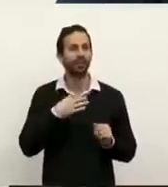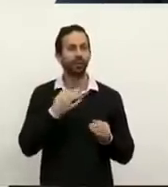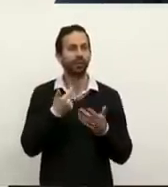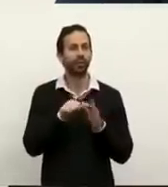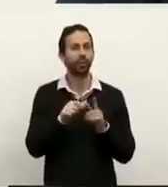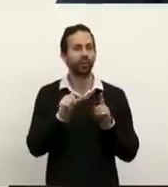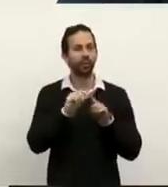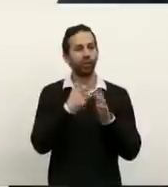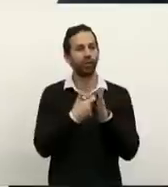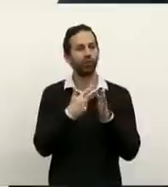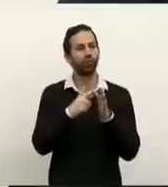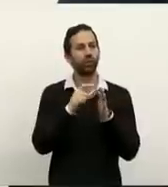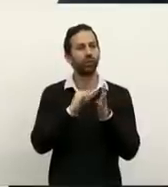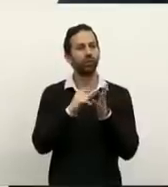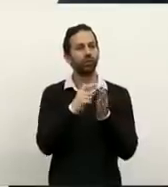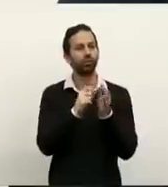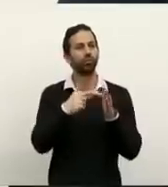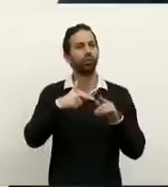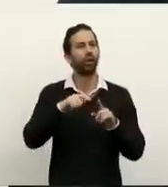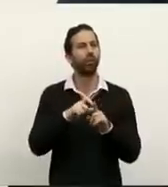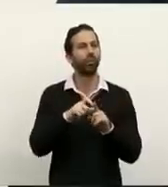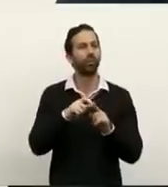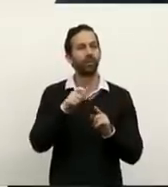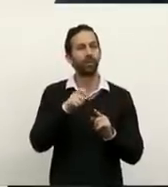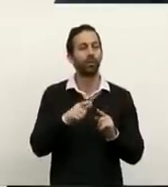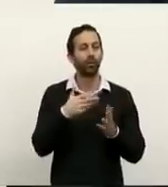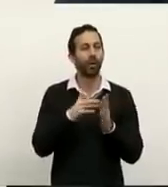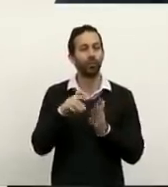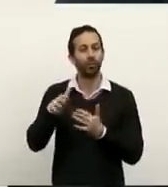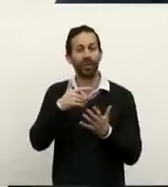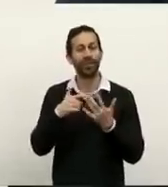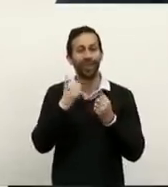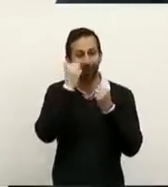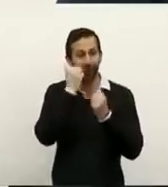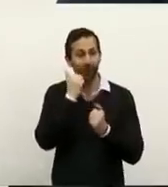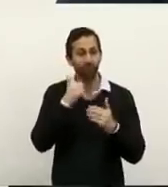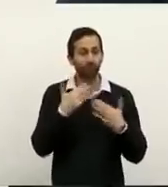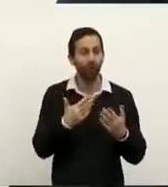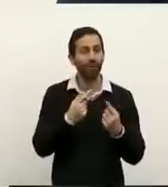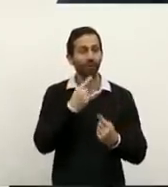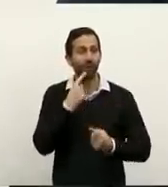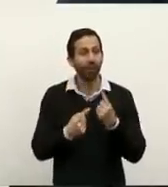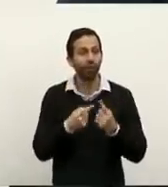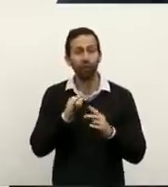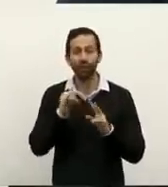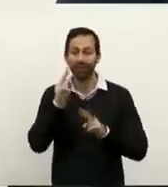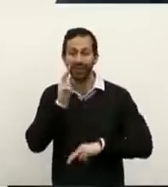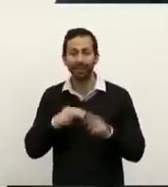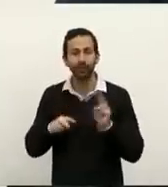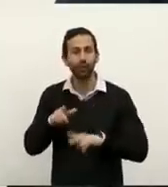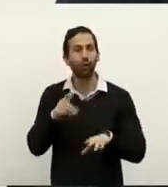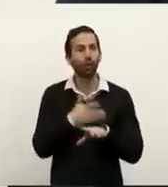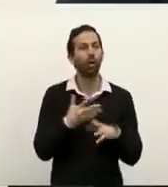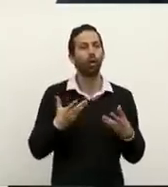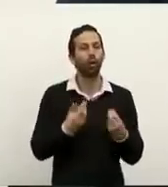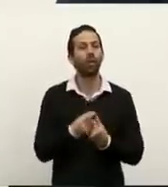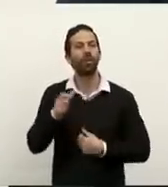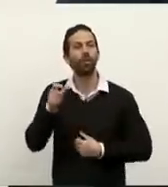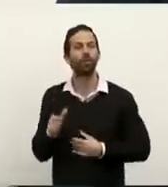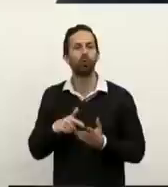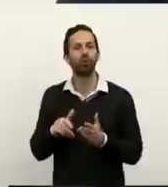Because these, the person who's helping a participant gather the evidence, providing information or an assessment is working with the participant